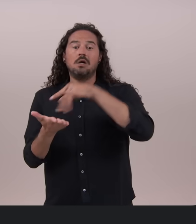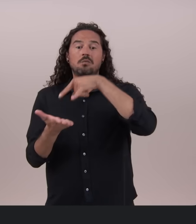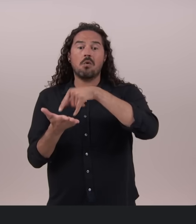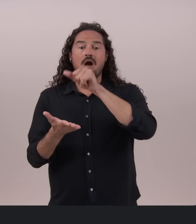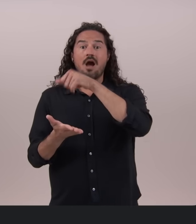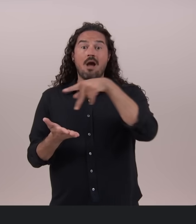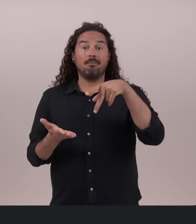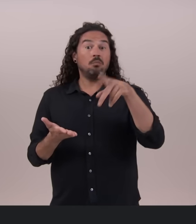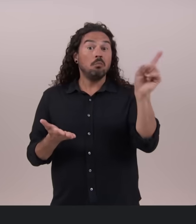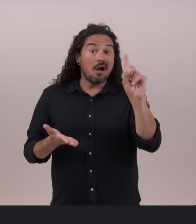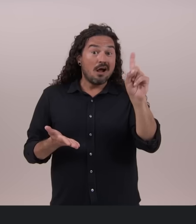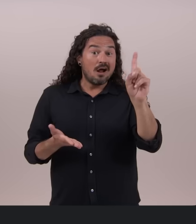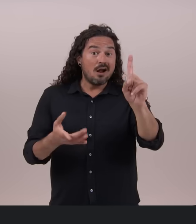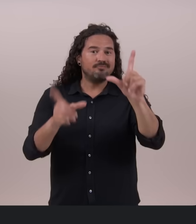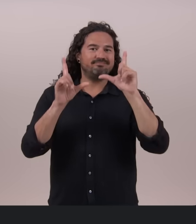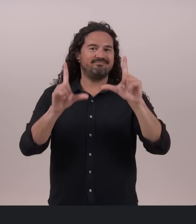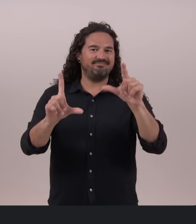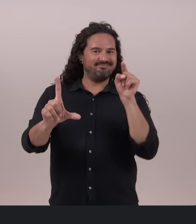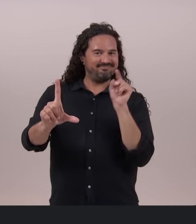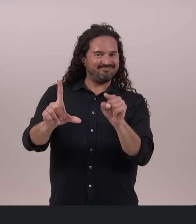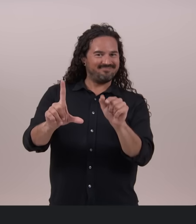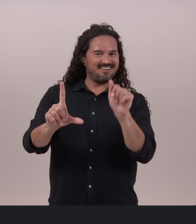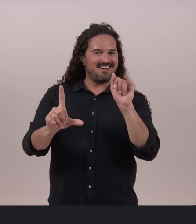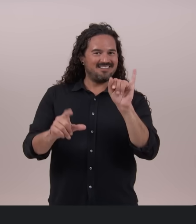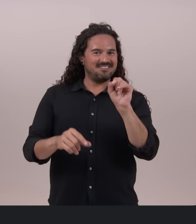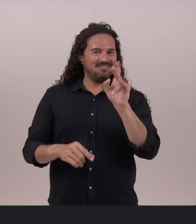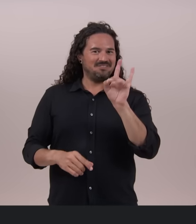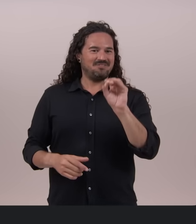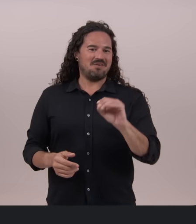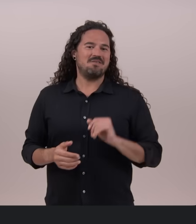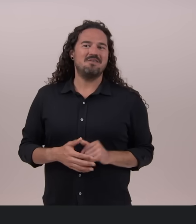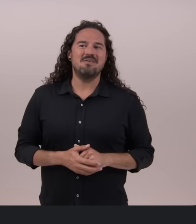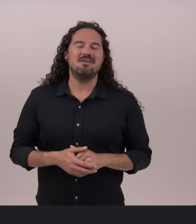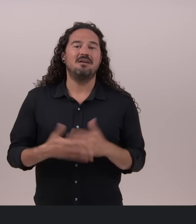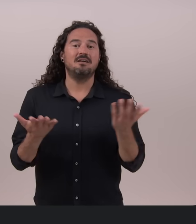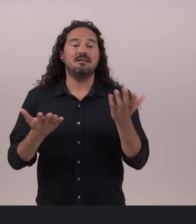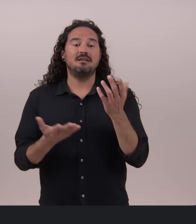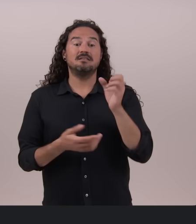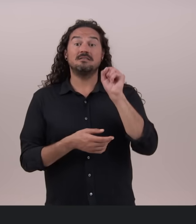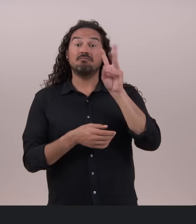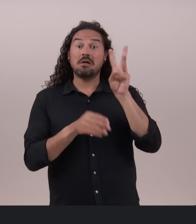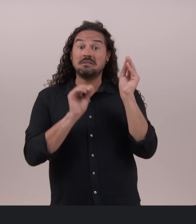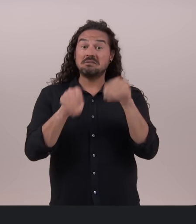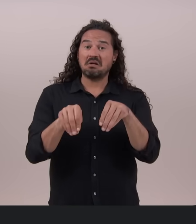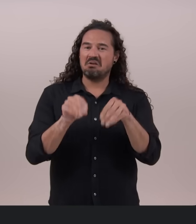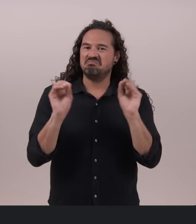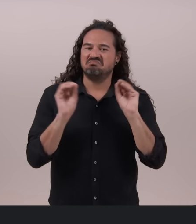directly in AI Studio. No software to install, no SDKs to manage,